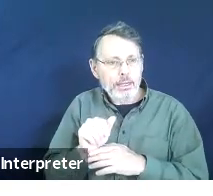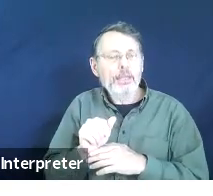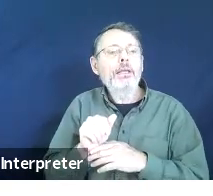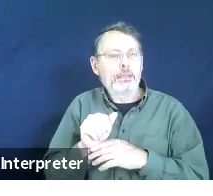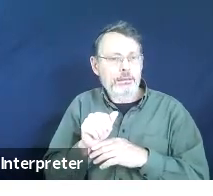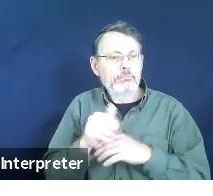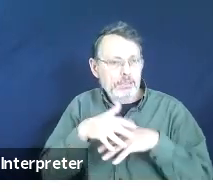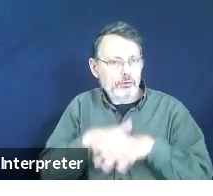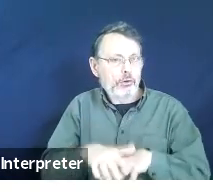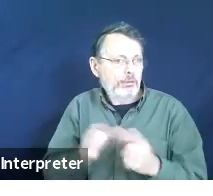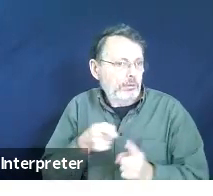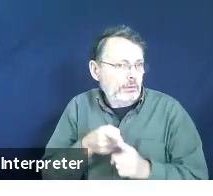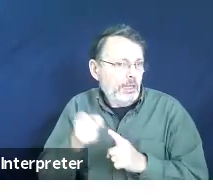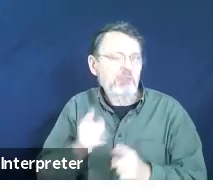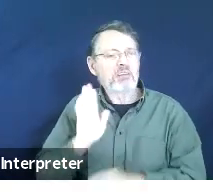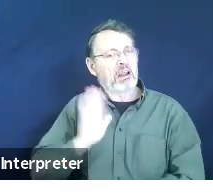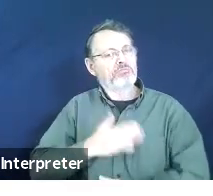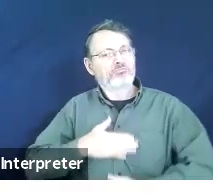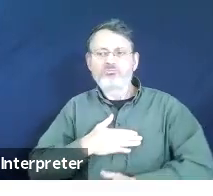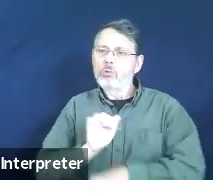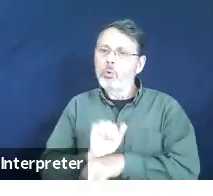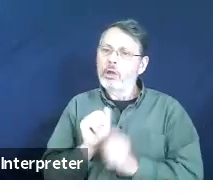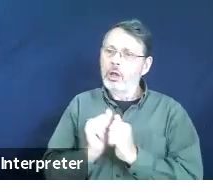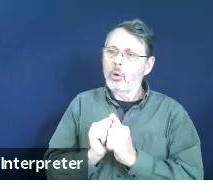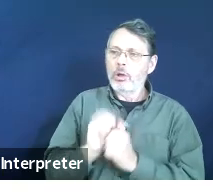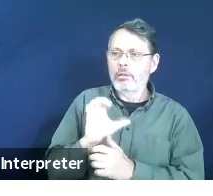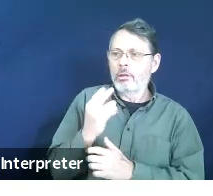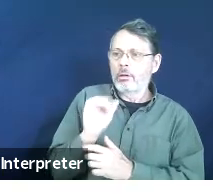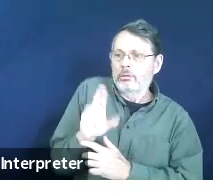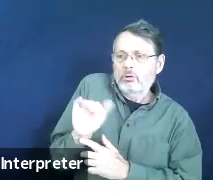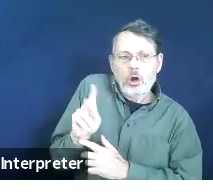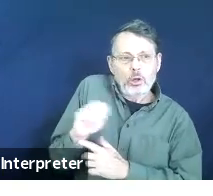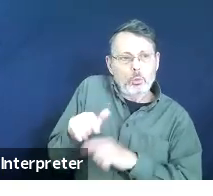the pleasure of working with Charlotte when she was deployed to support California. So a